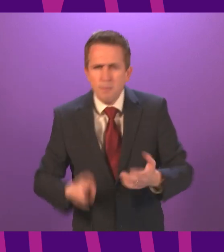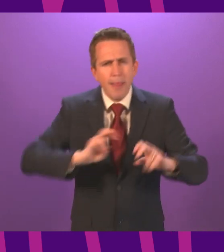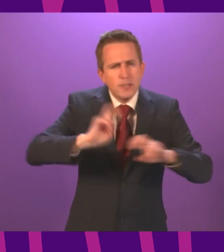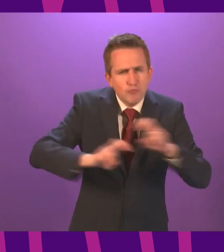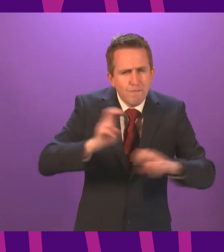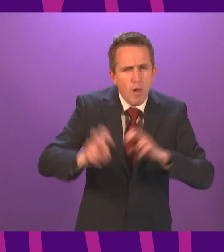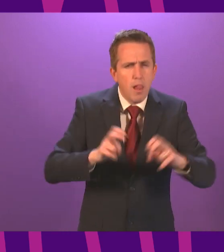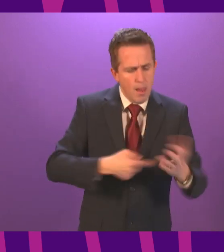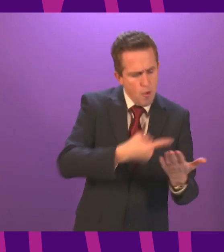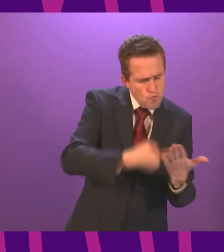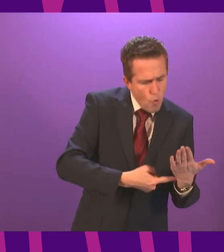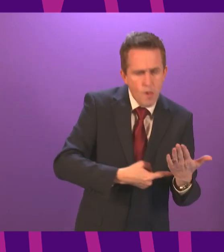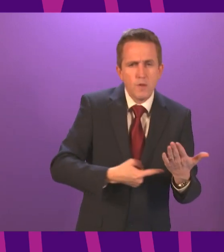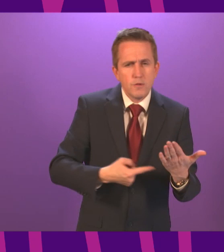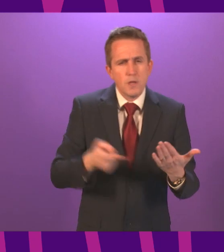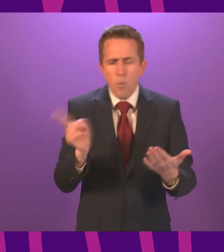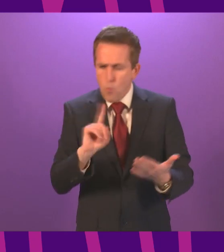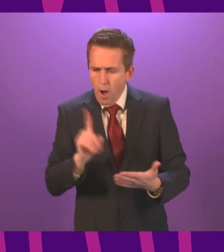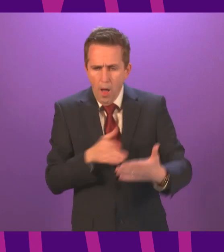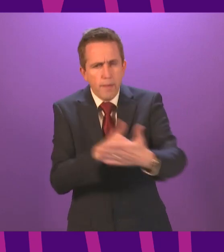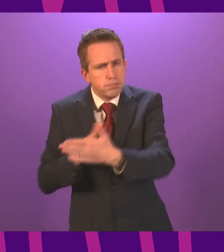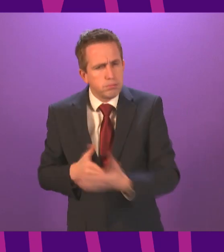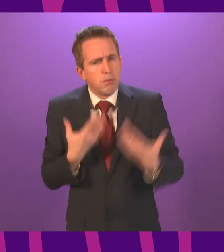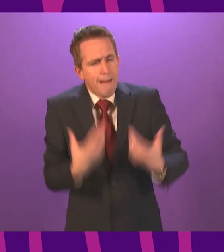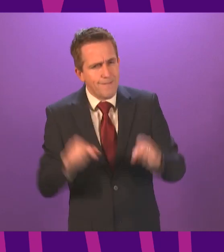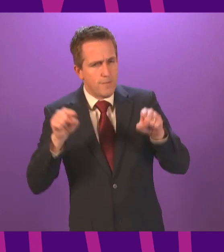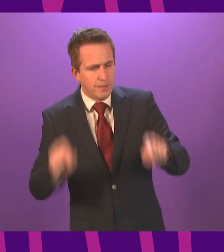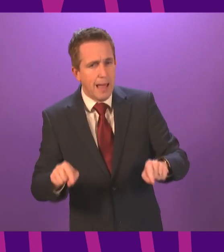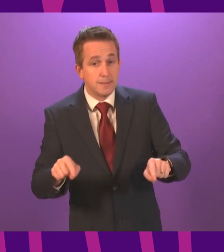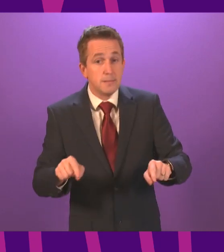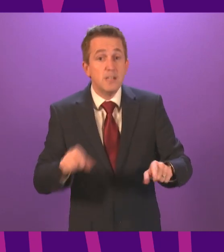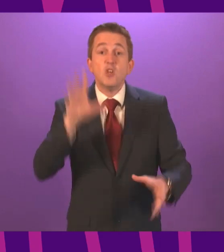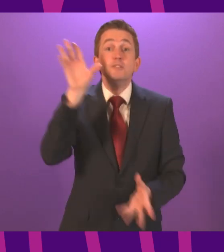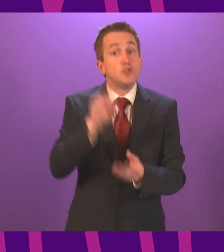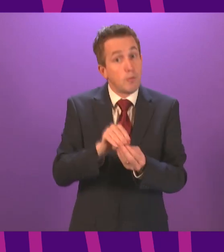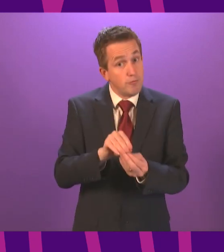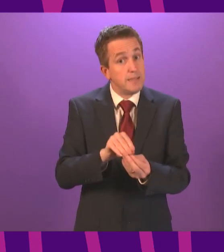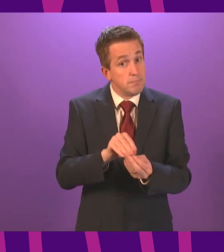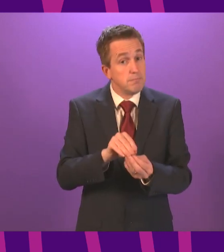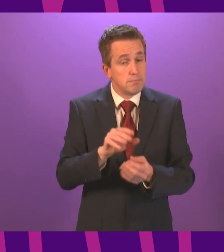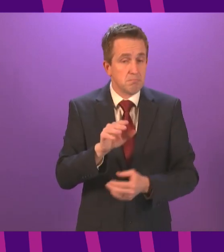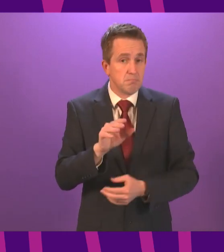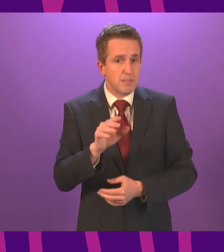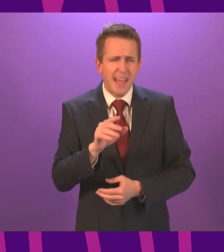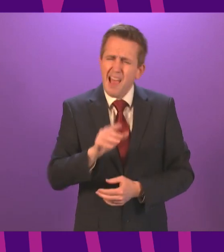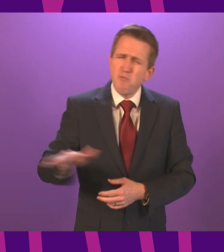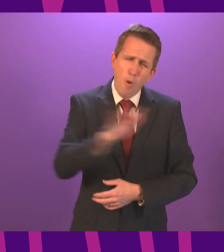I think that we all understand the reason for the travel restrictions. Travel restrictions